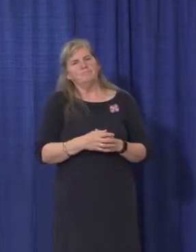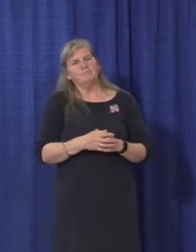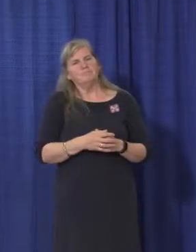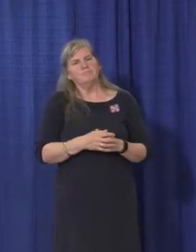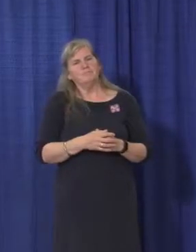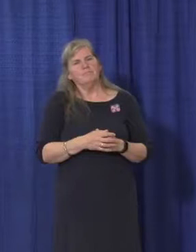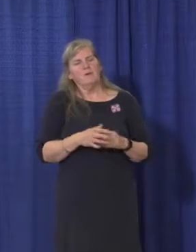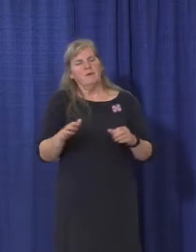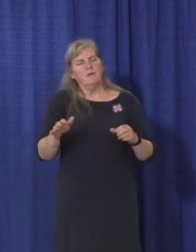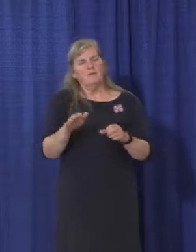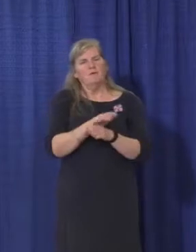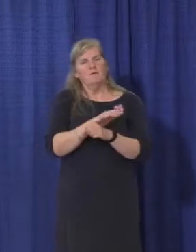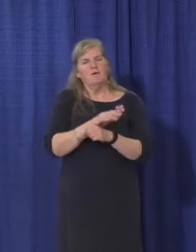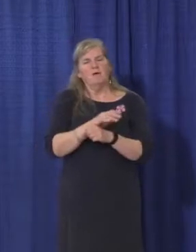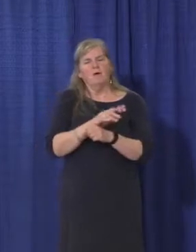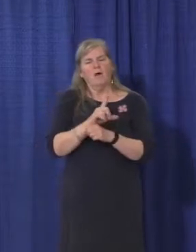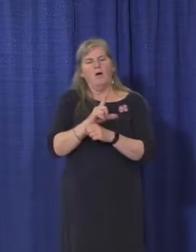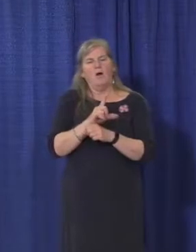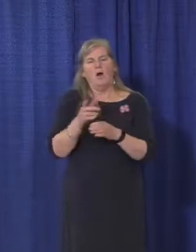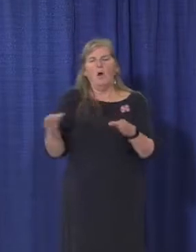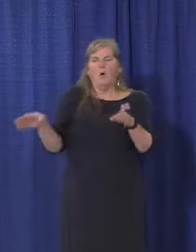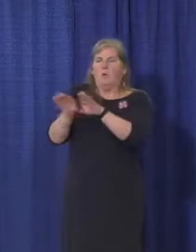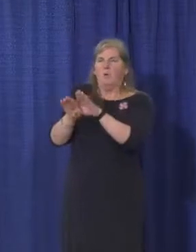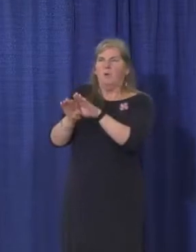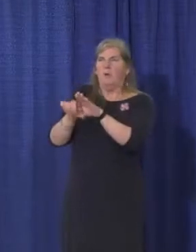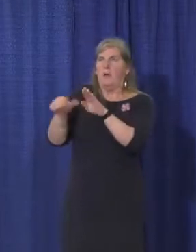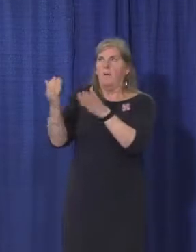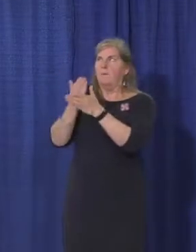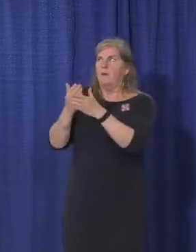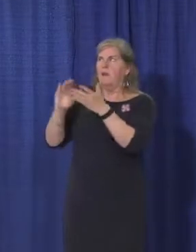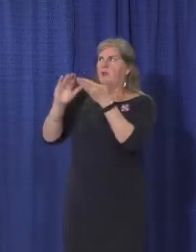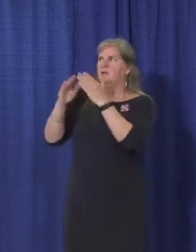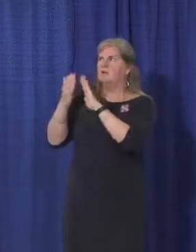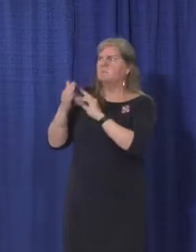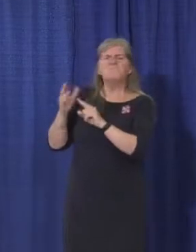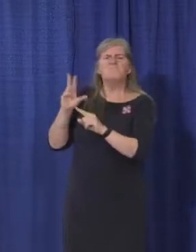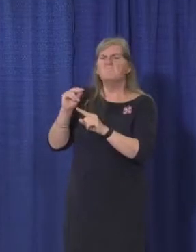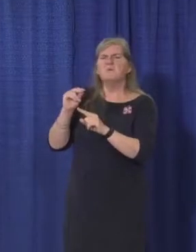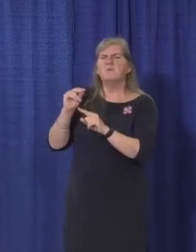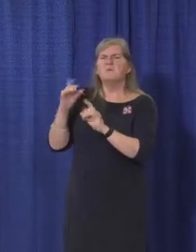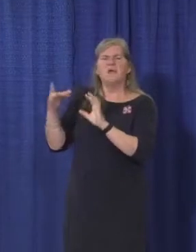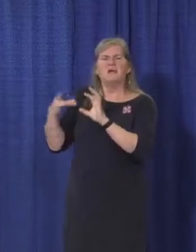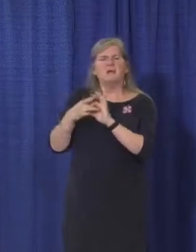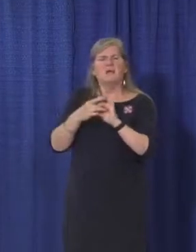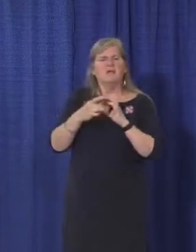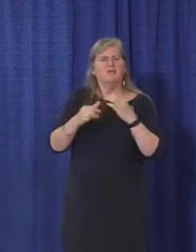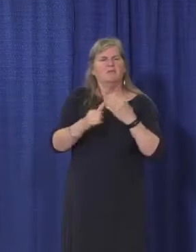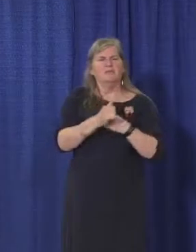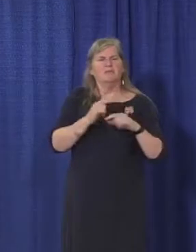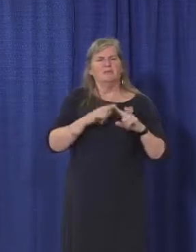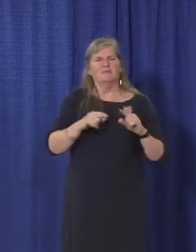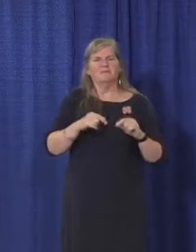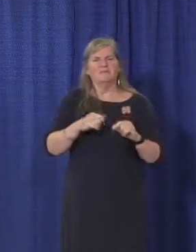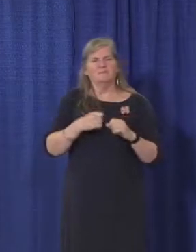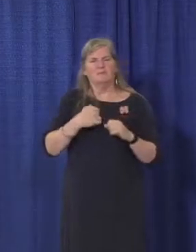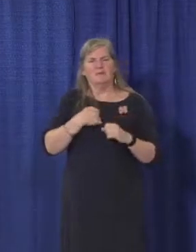But locking down the rest of the community doesn't make sense. I know that's a long answer to a